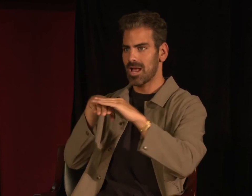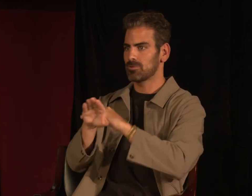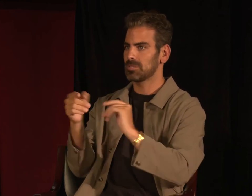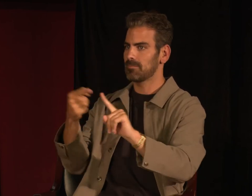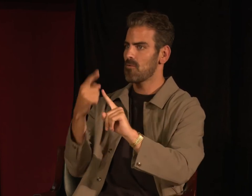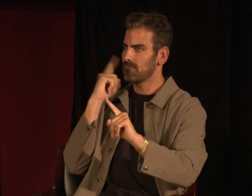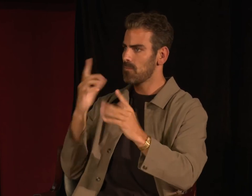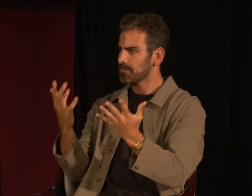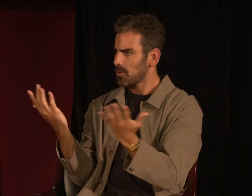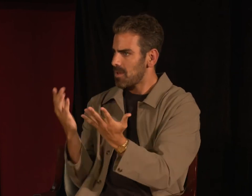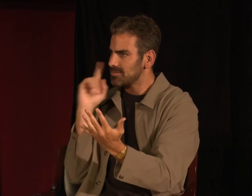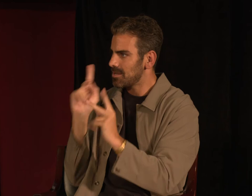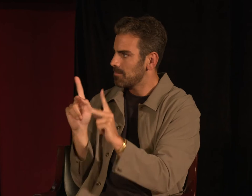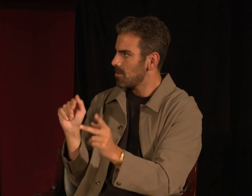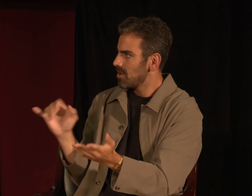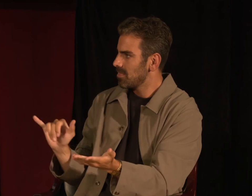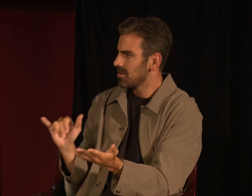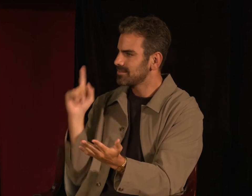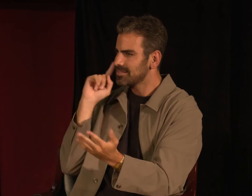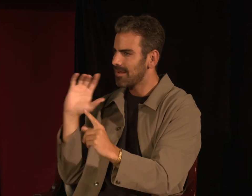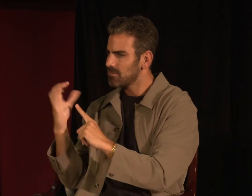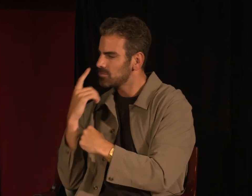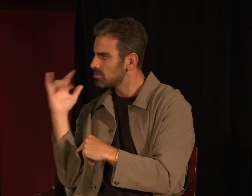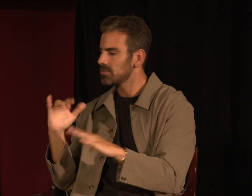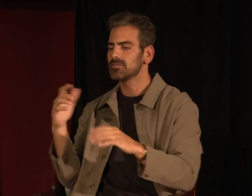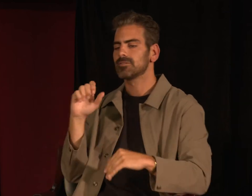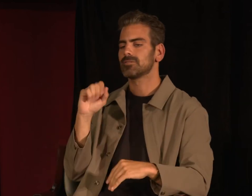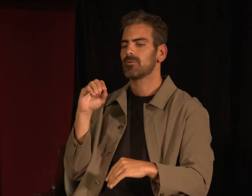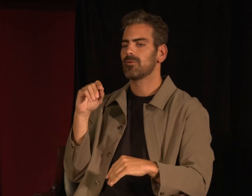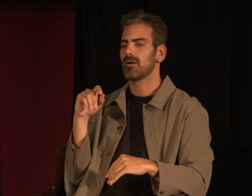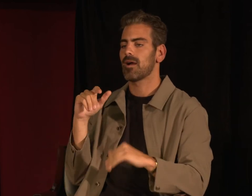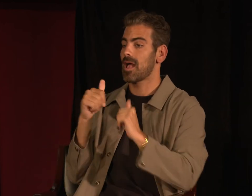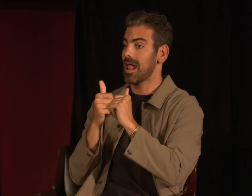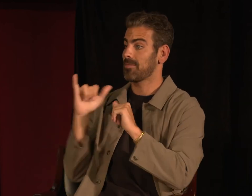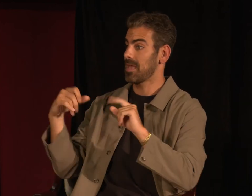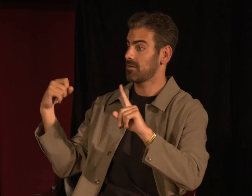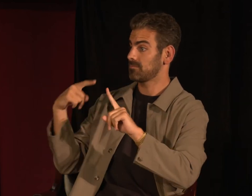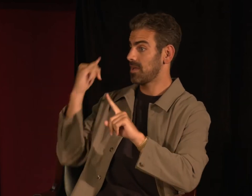And of course, it's an incredible access point for hearing people to learn about our culture and learn about our community.